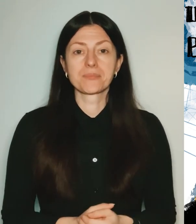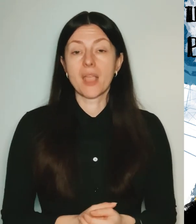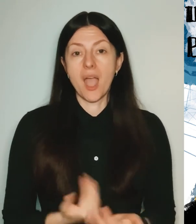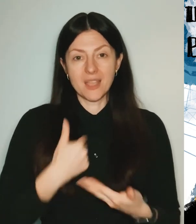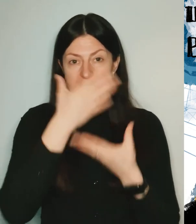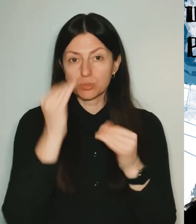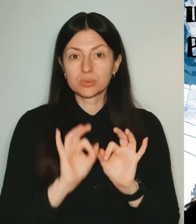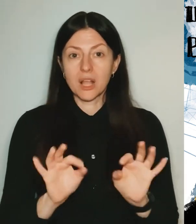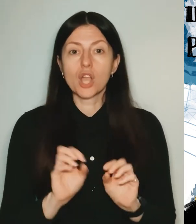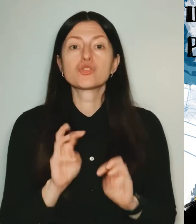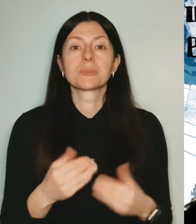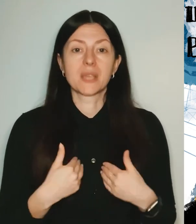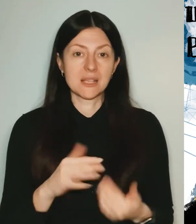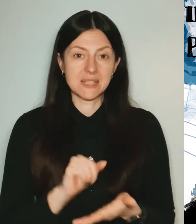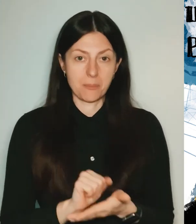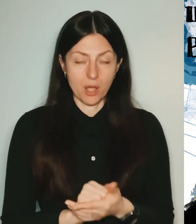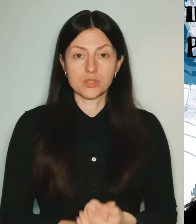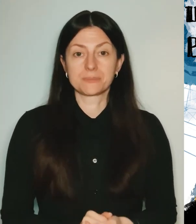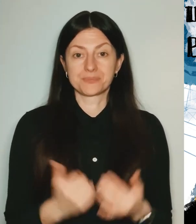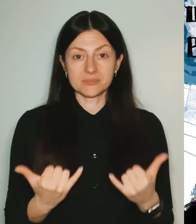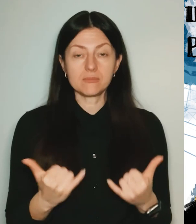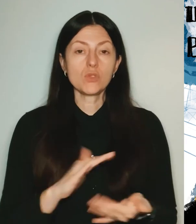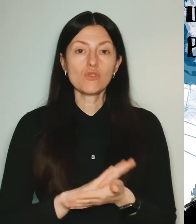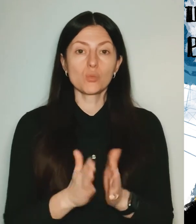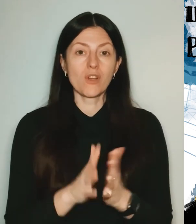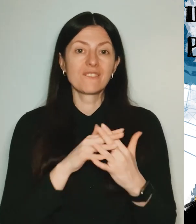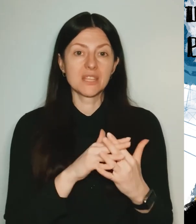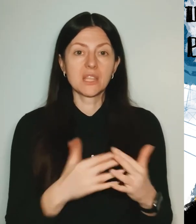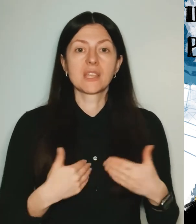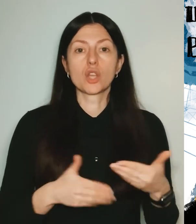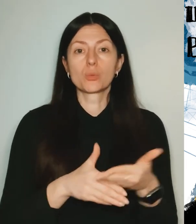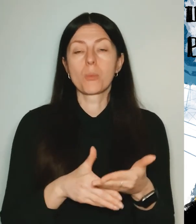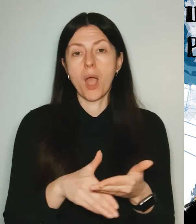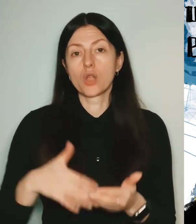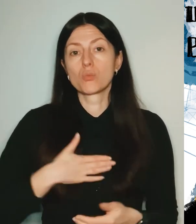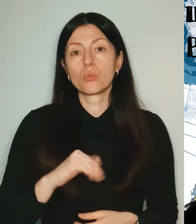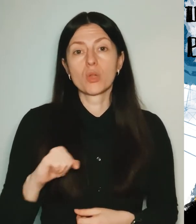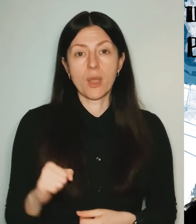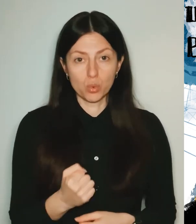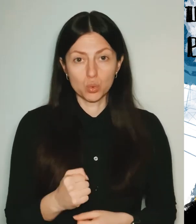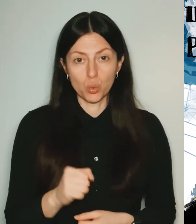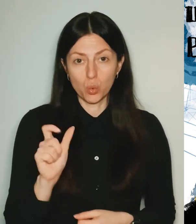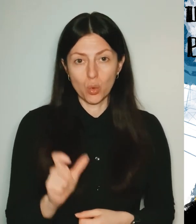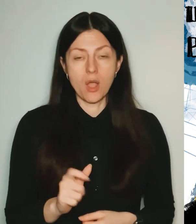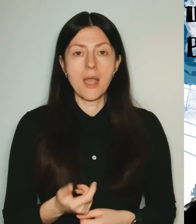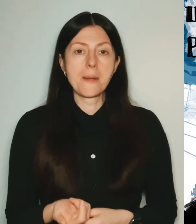I forgot to mention what I’m doing. Now under the condition of the war, I’m helping my friend…